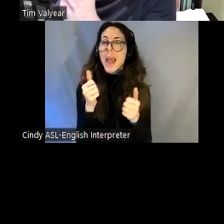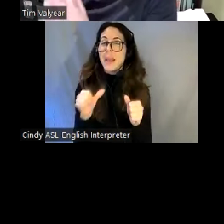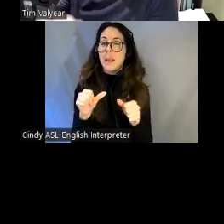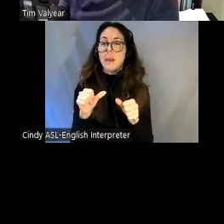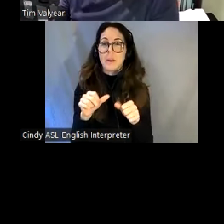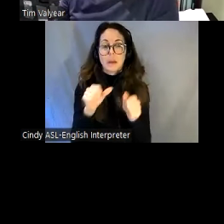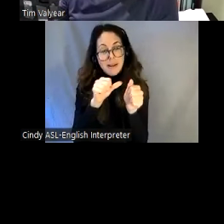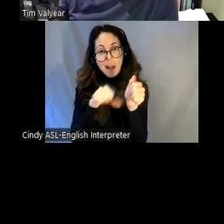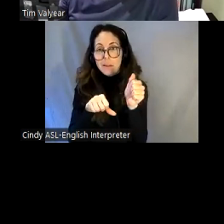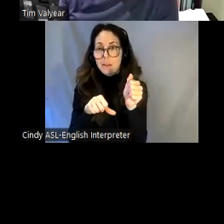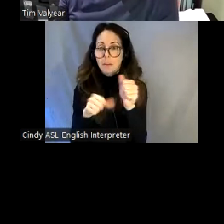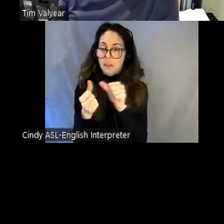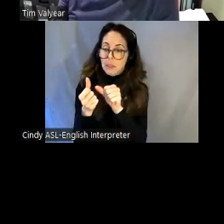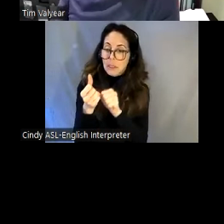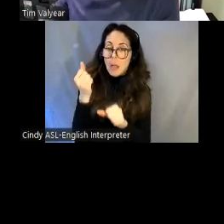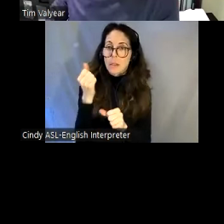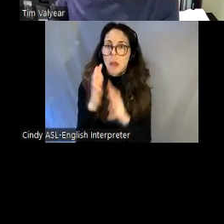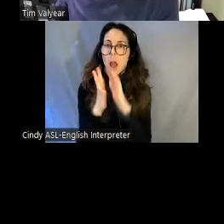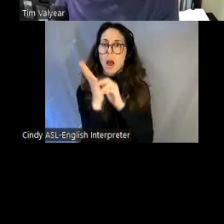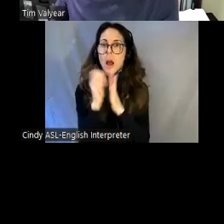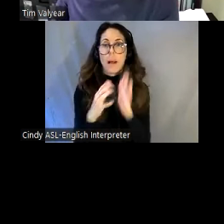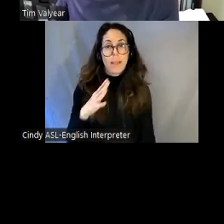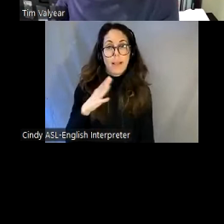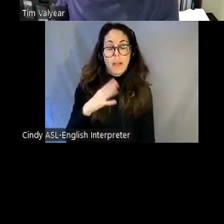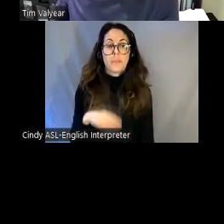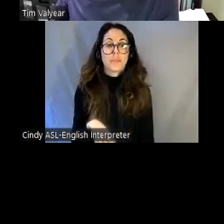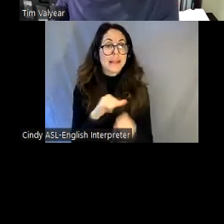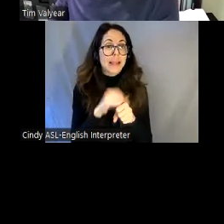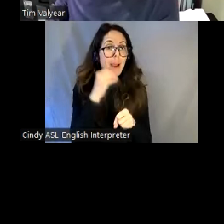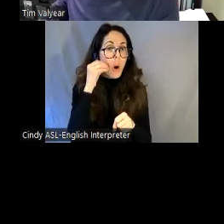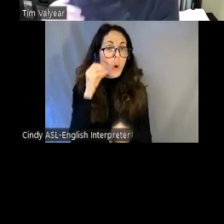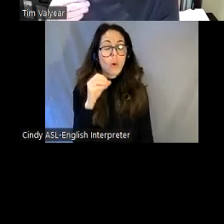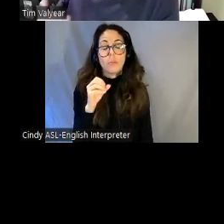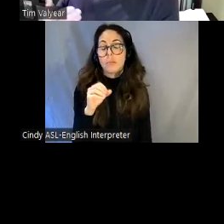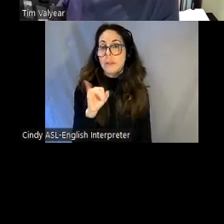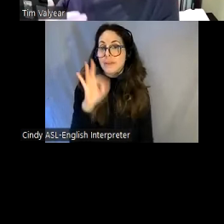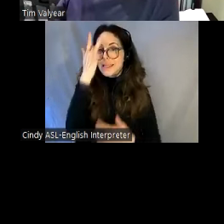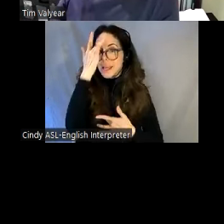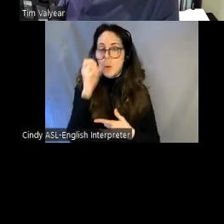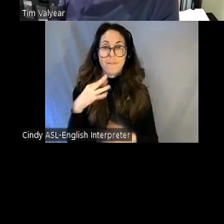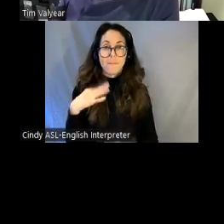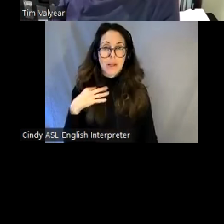symptoms are worse. Frequent hand washing. Wear gloves. We will wear the gloves if we have cuts in our hand, visible